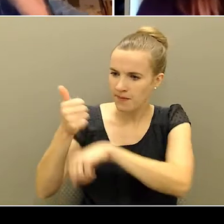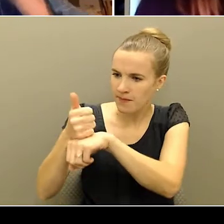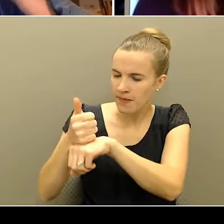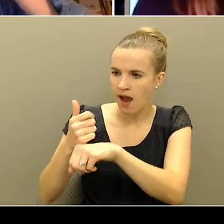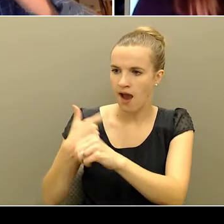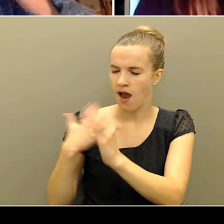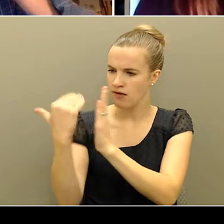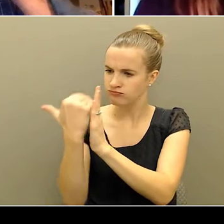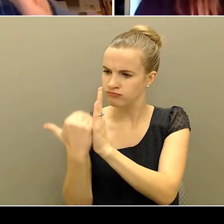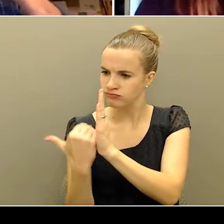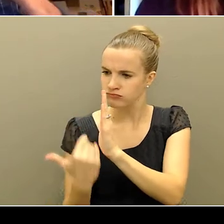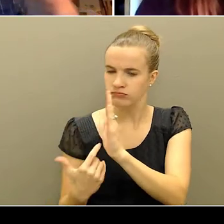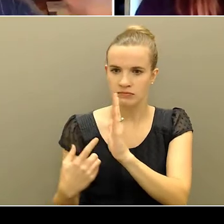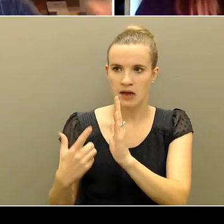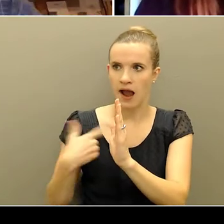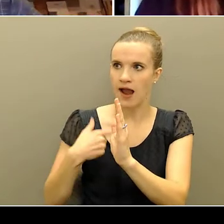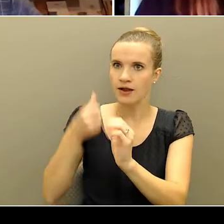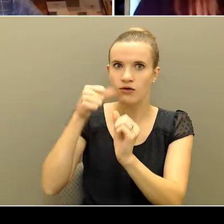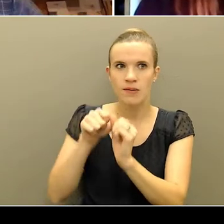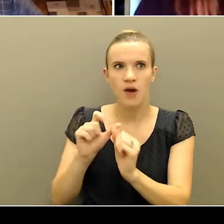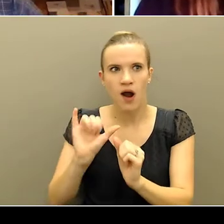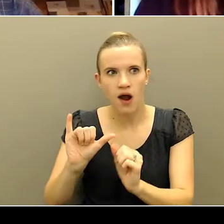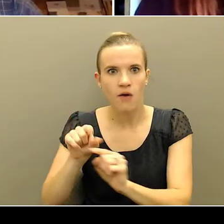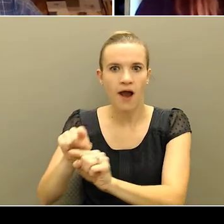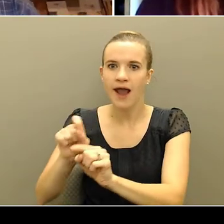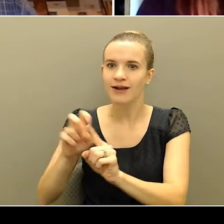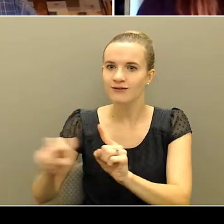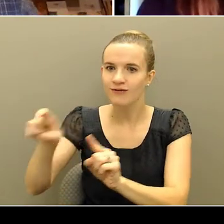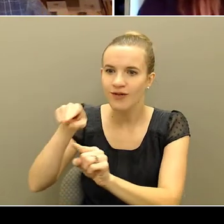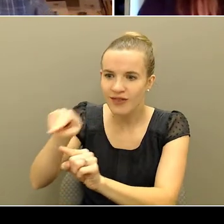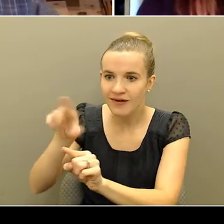audience and to have any and everybody be able to share that information